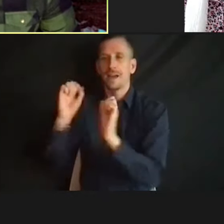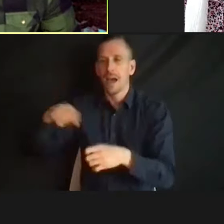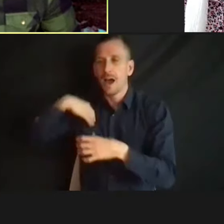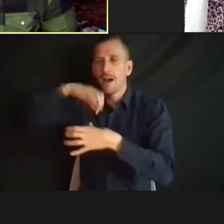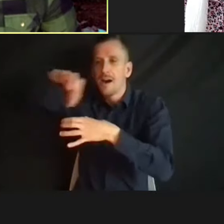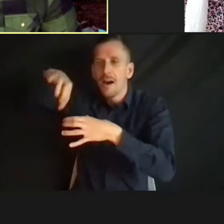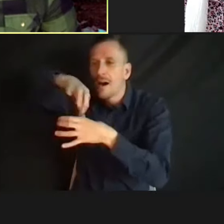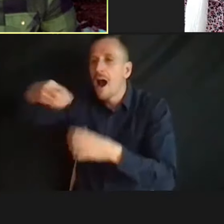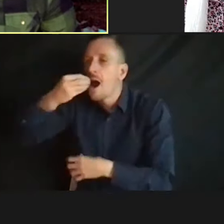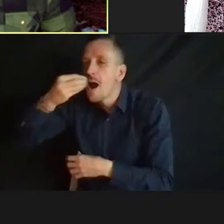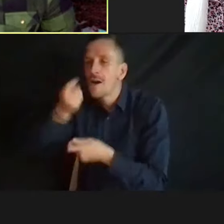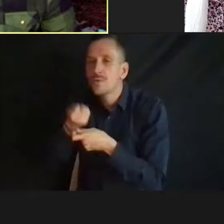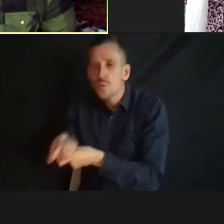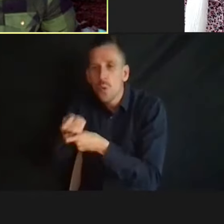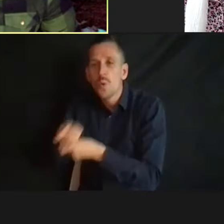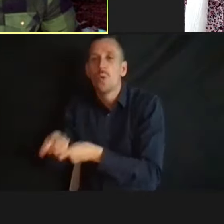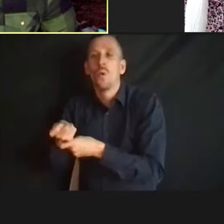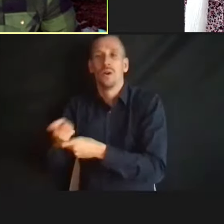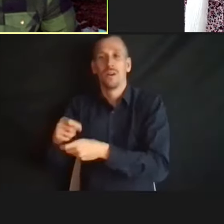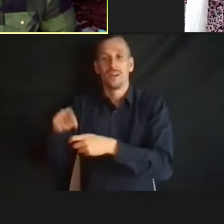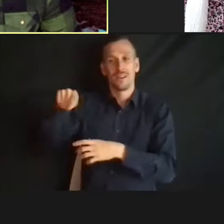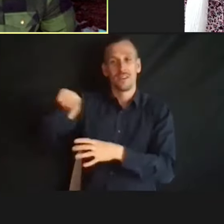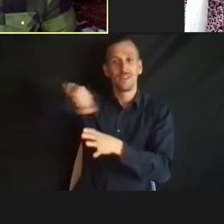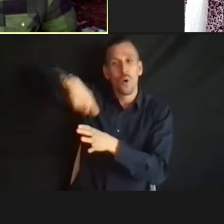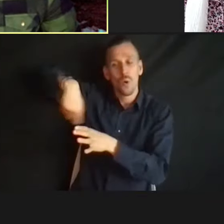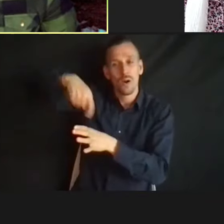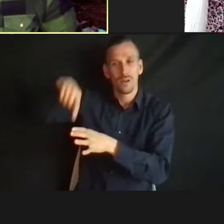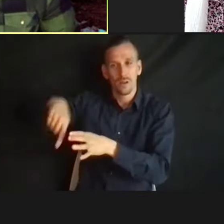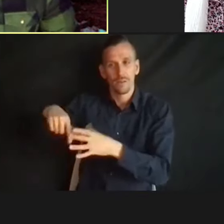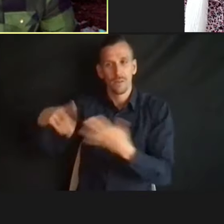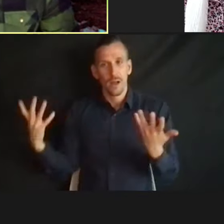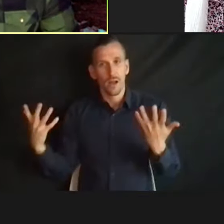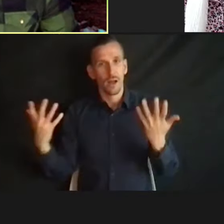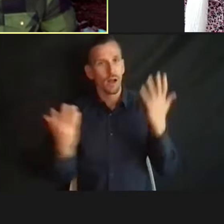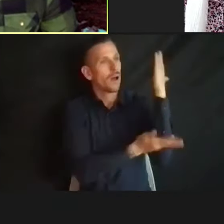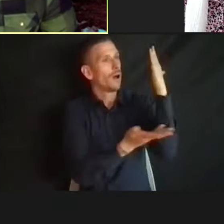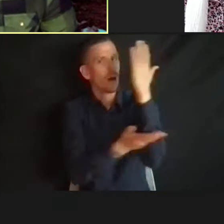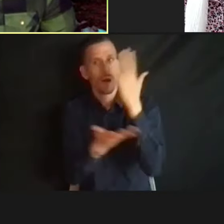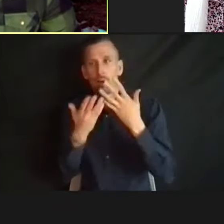burning charcoal to supplement their small food ratio that is distributed by the UN.